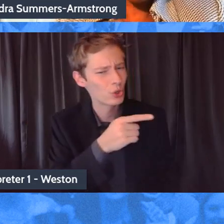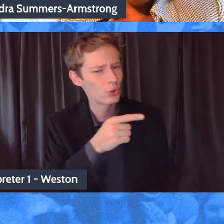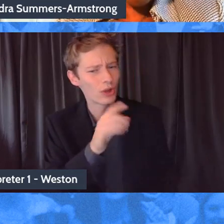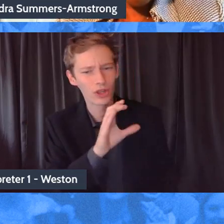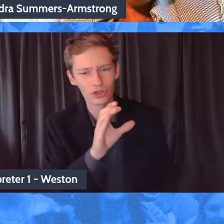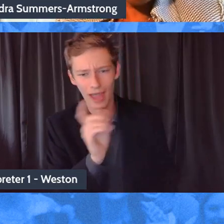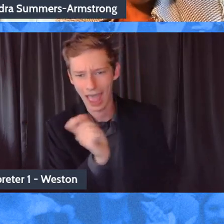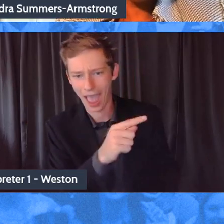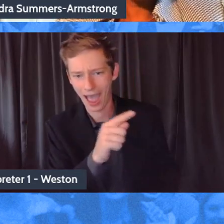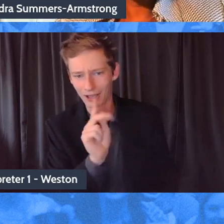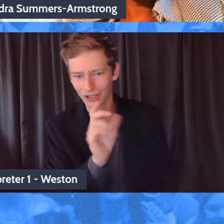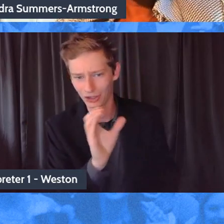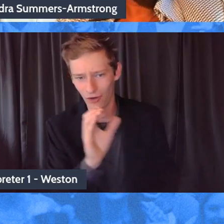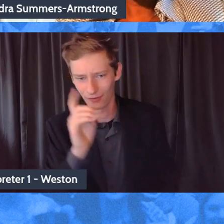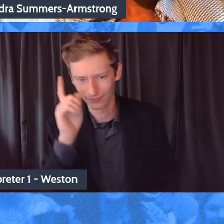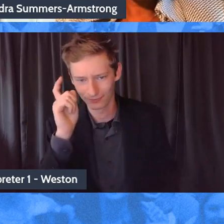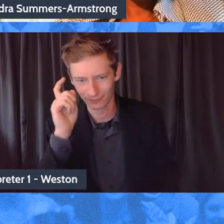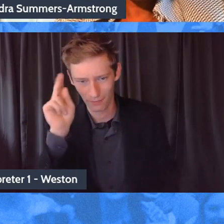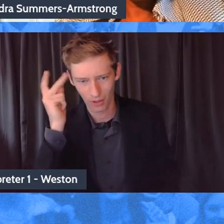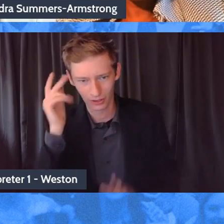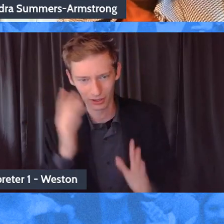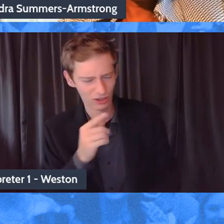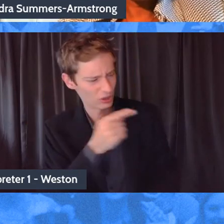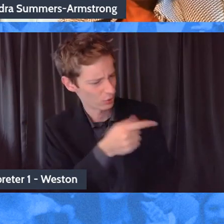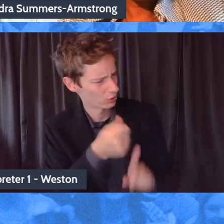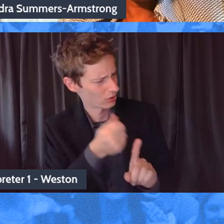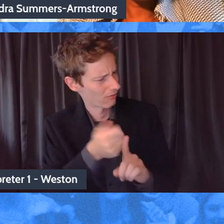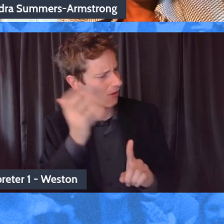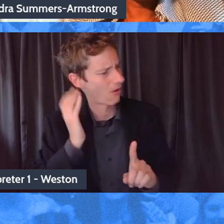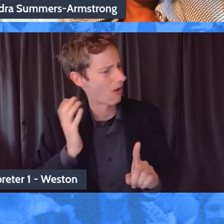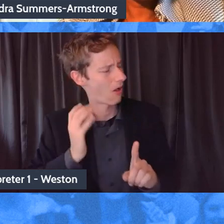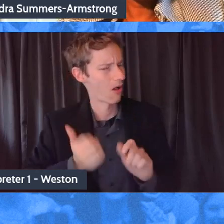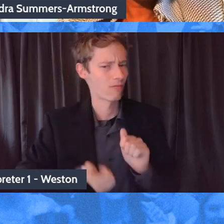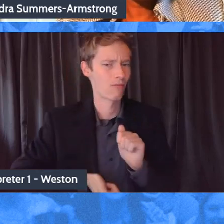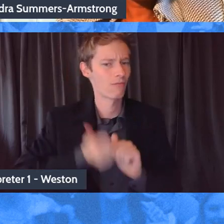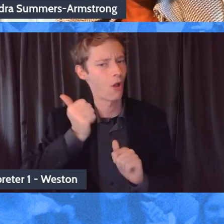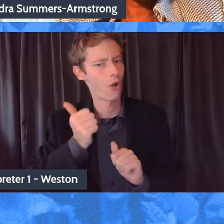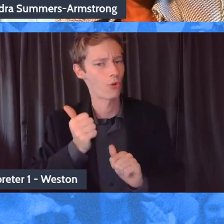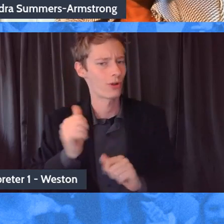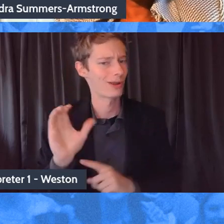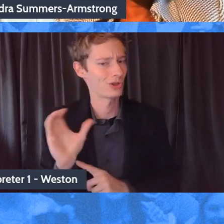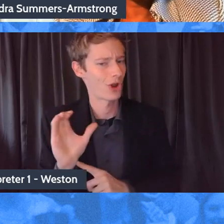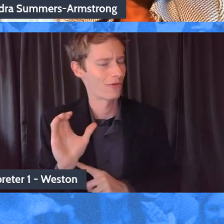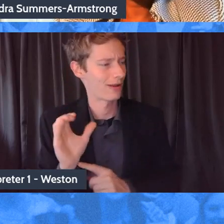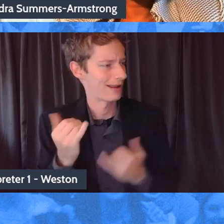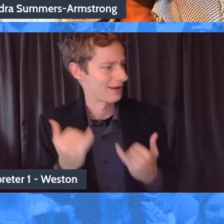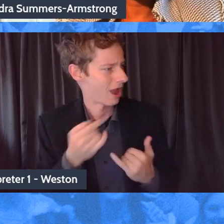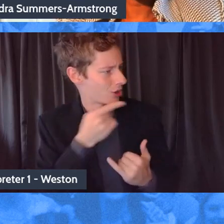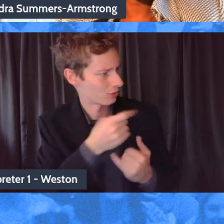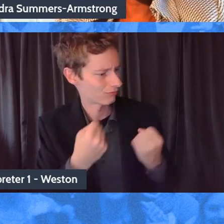according to Equality Texas, and now you don't find any anti-LGBTQ legislation. And he asked him why.